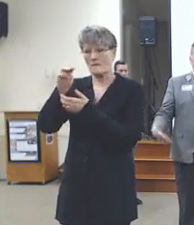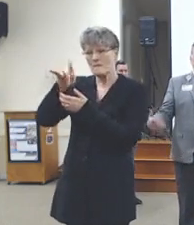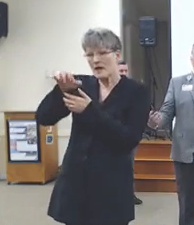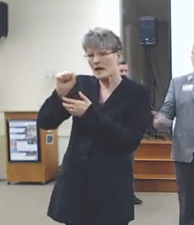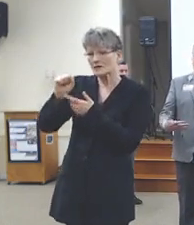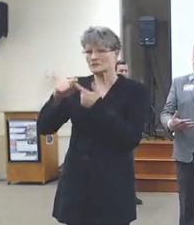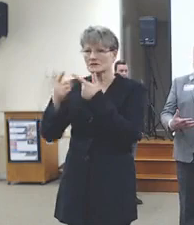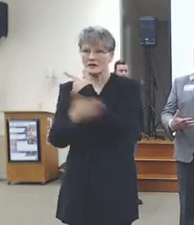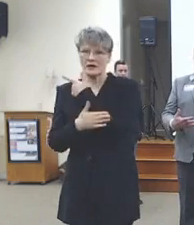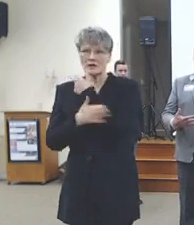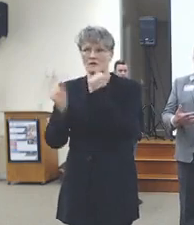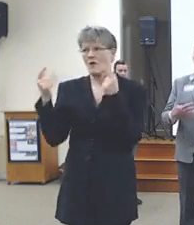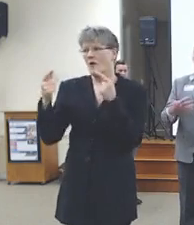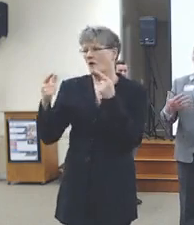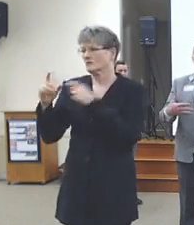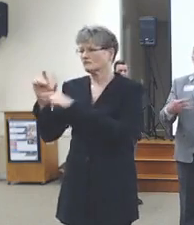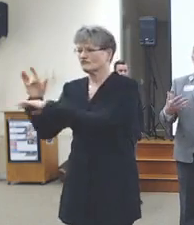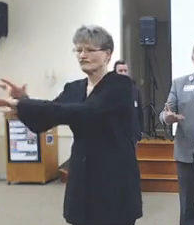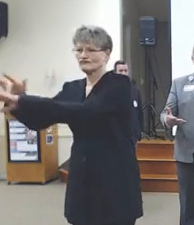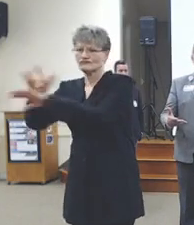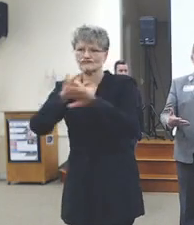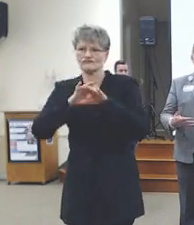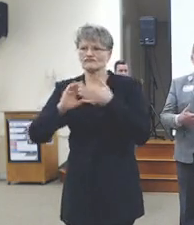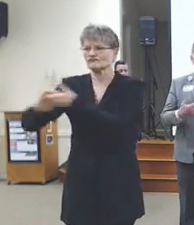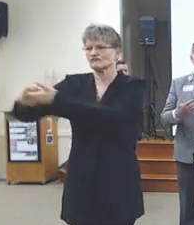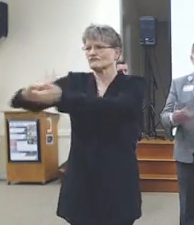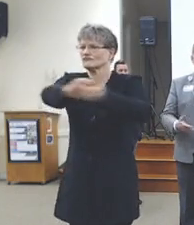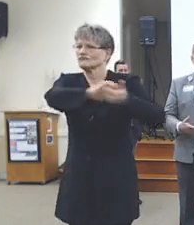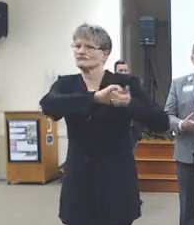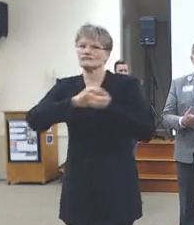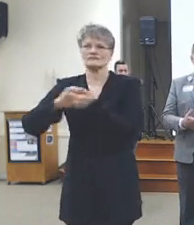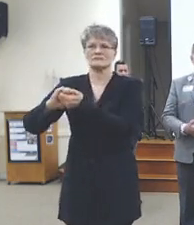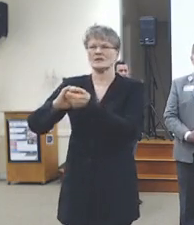all working together on the "what-ifs," and we've been talking about this for the